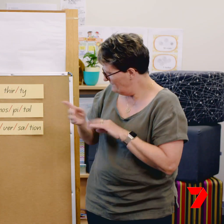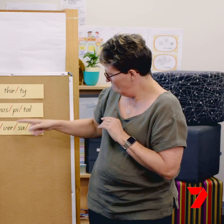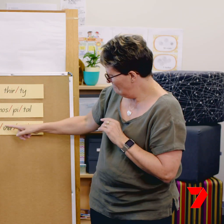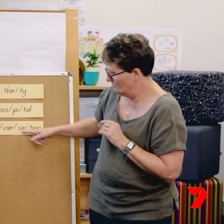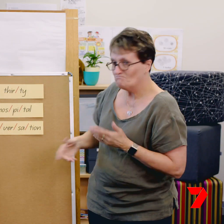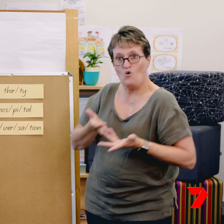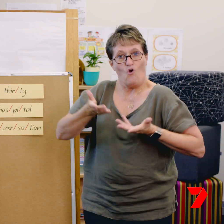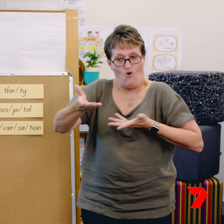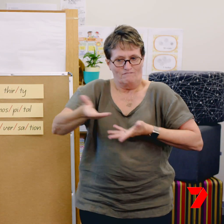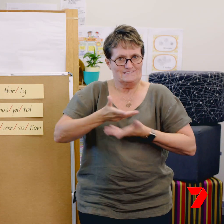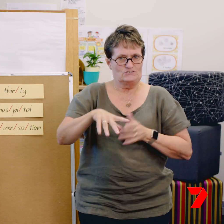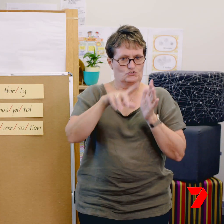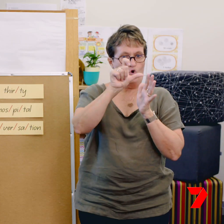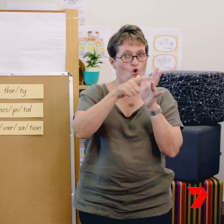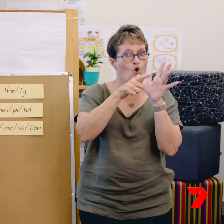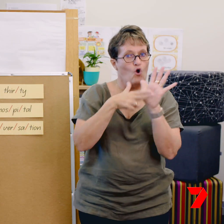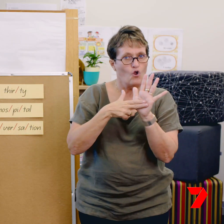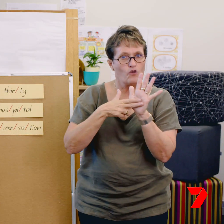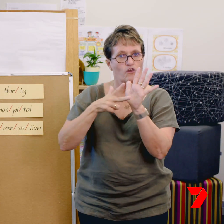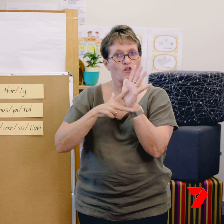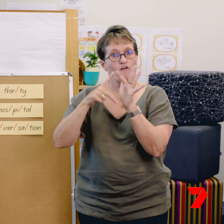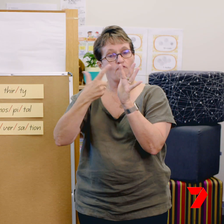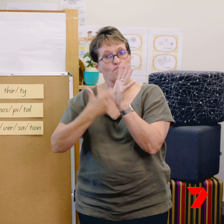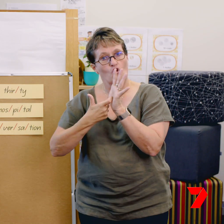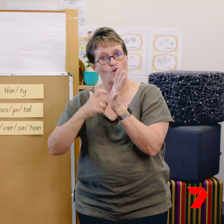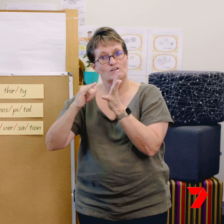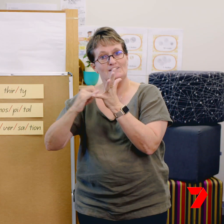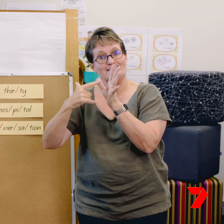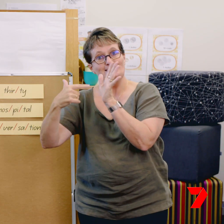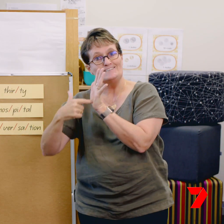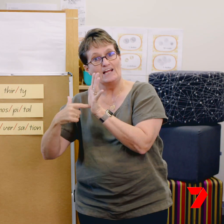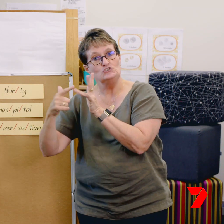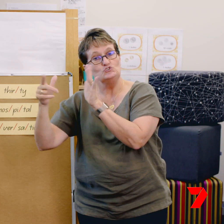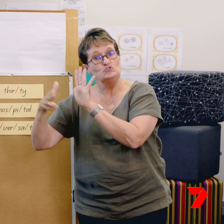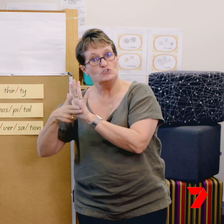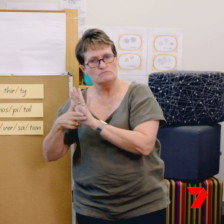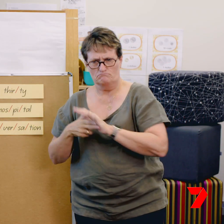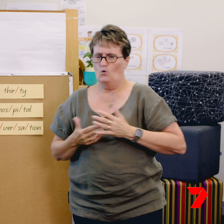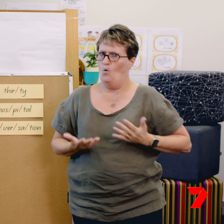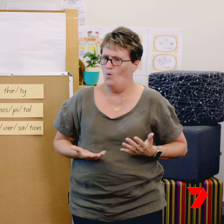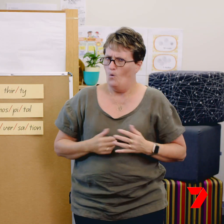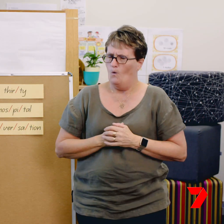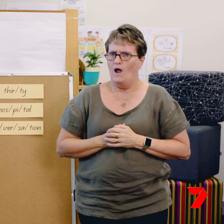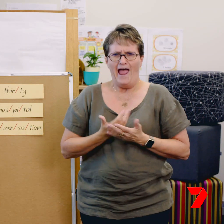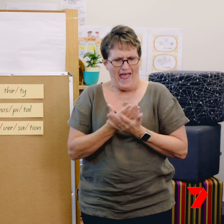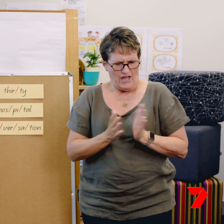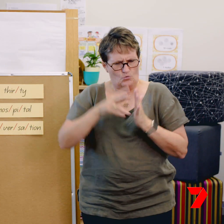Con-ver-sa-tion! [claps] How do we read all those multi-syllabic words?